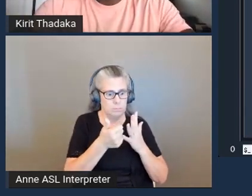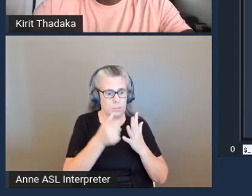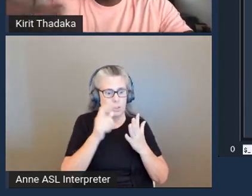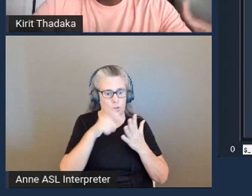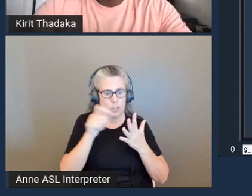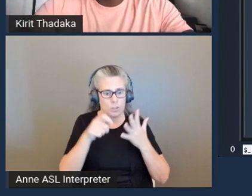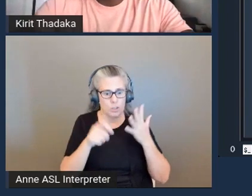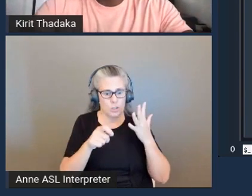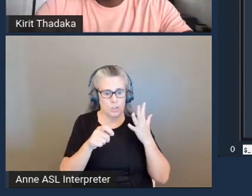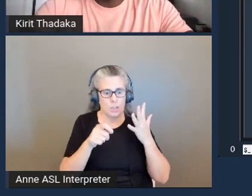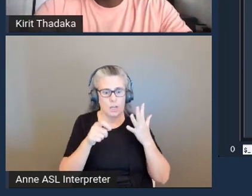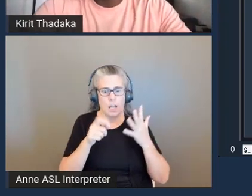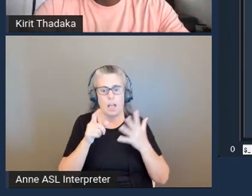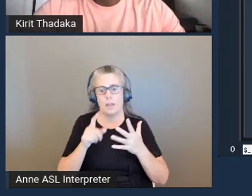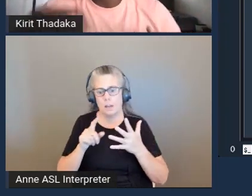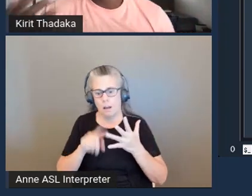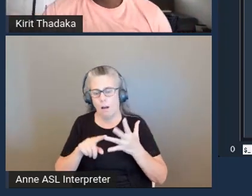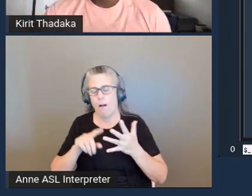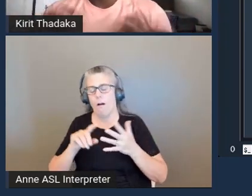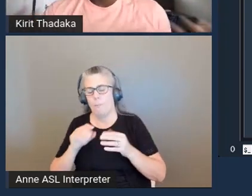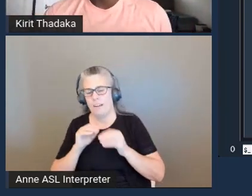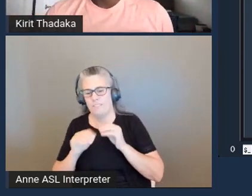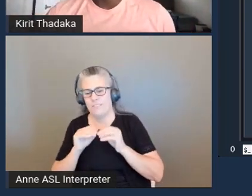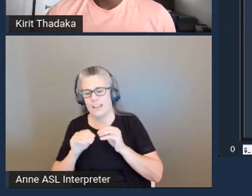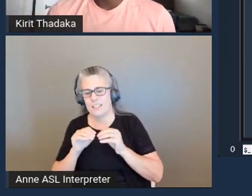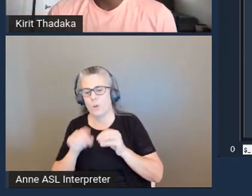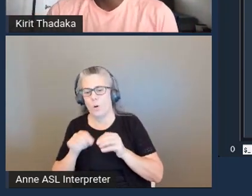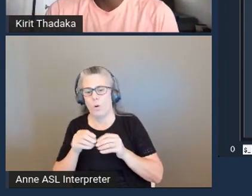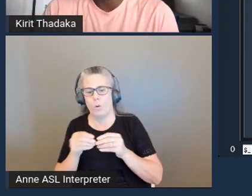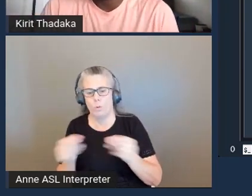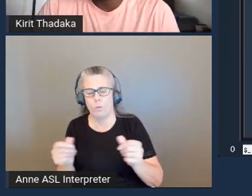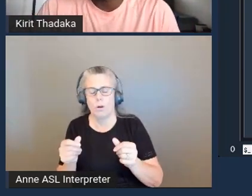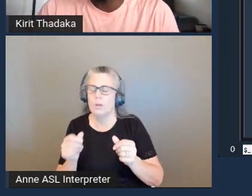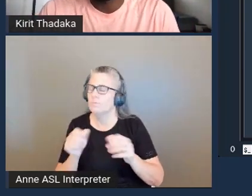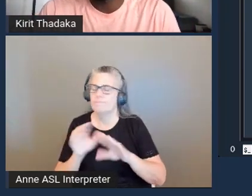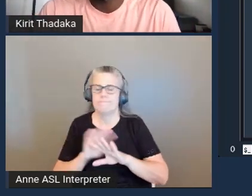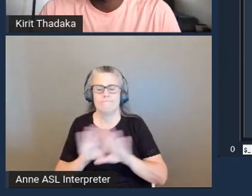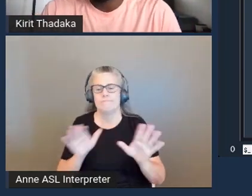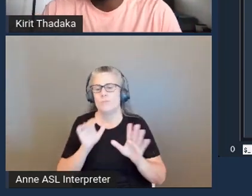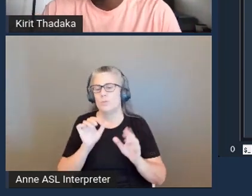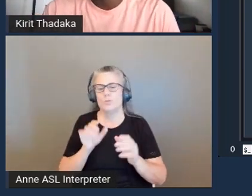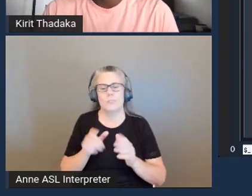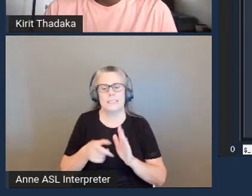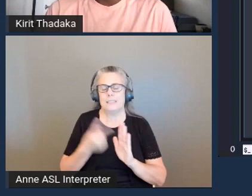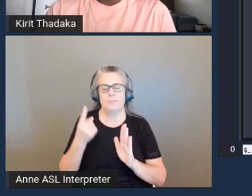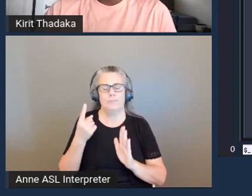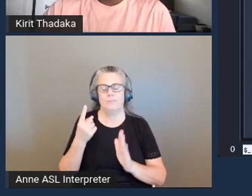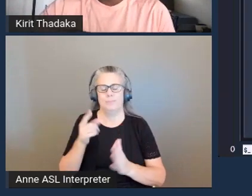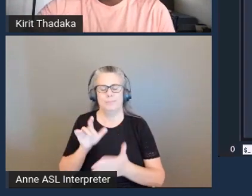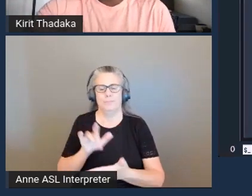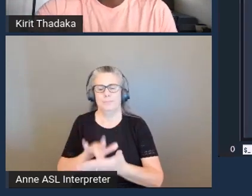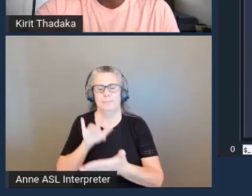and I don't have to be there to make that happen, so that's one of the main benefits you get with this kinda workflow orchestration and automation.